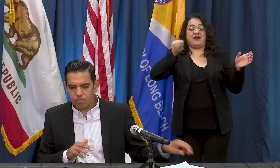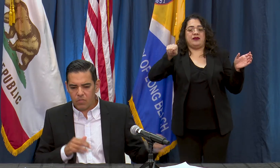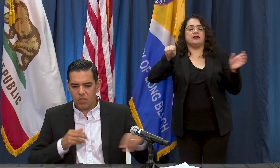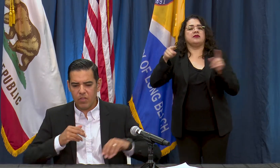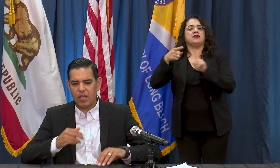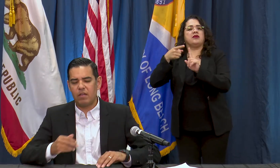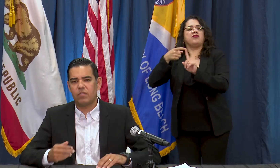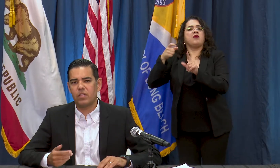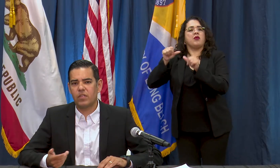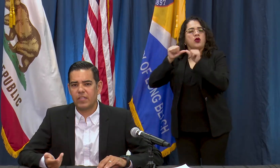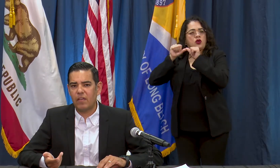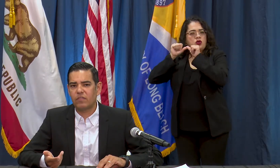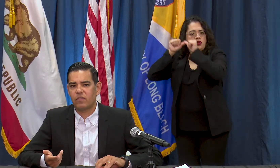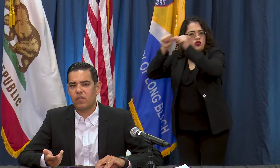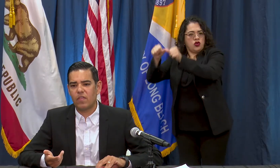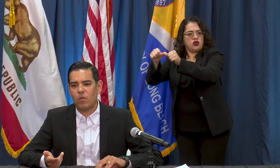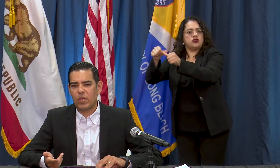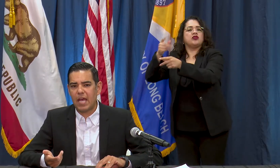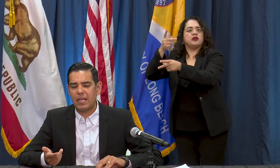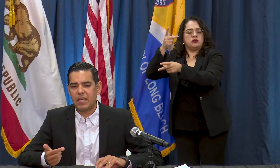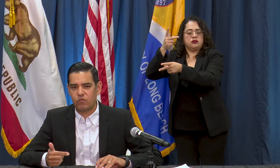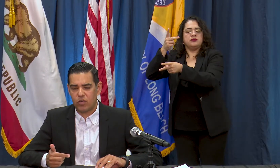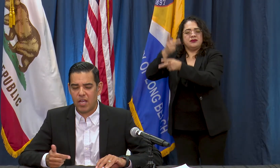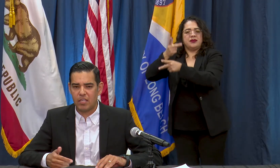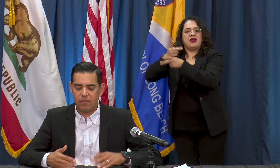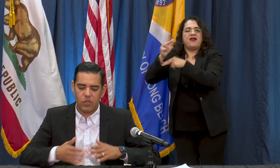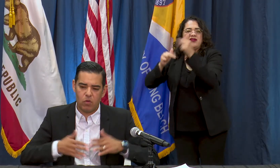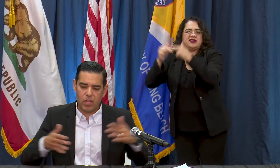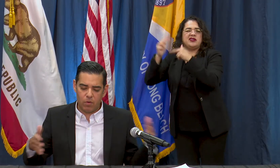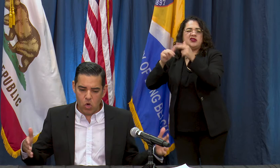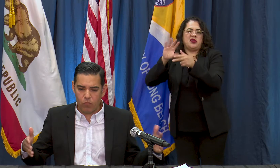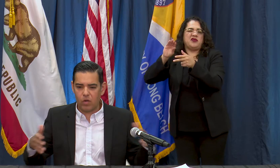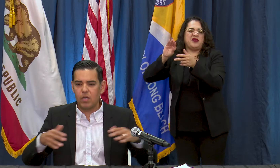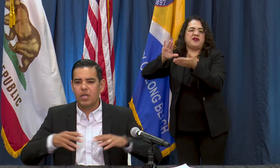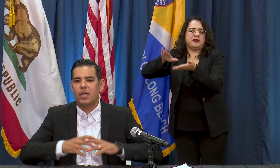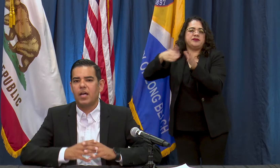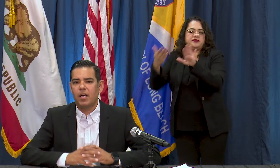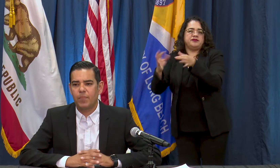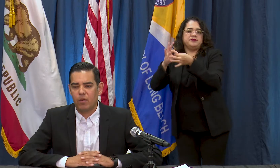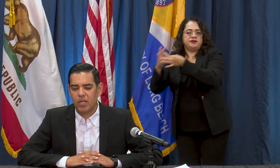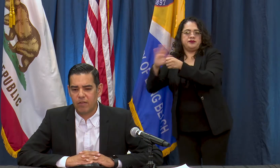the deaths that we had yesterday and even though they were over a period I